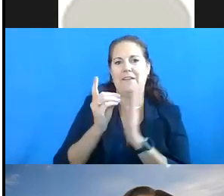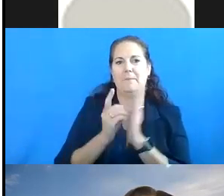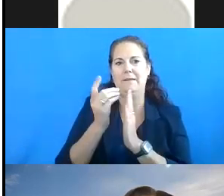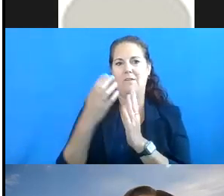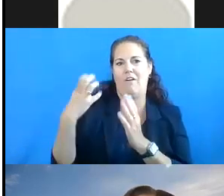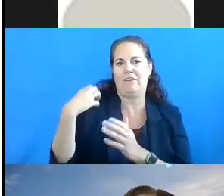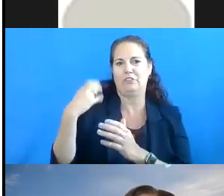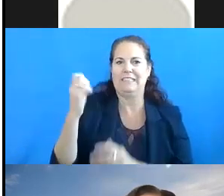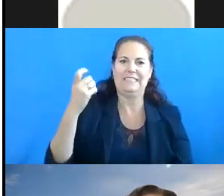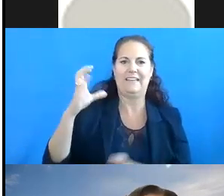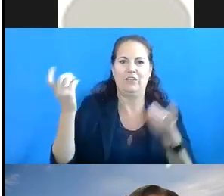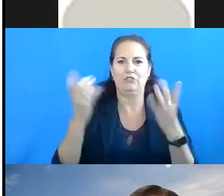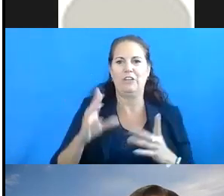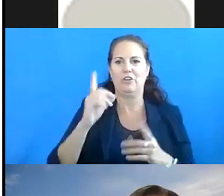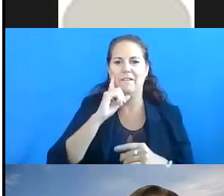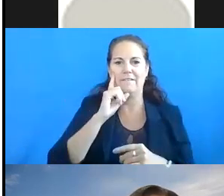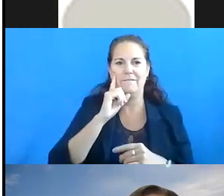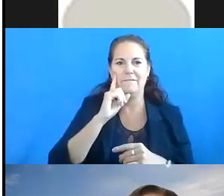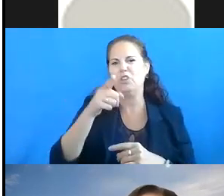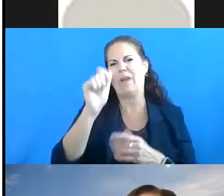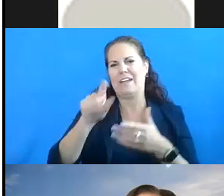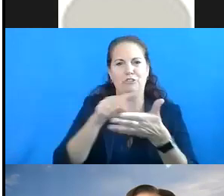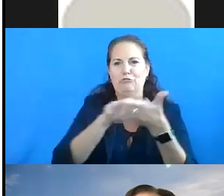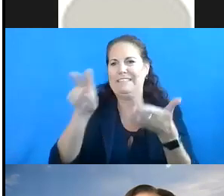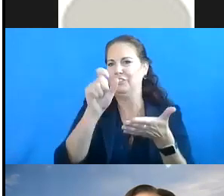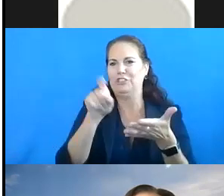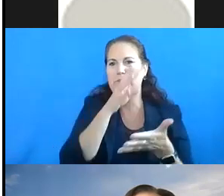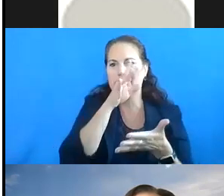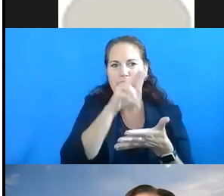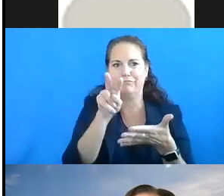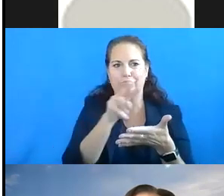executive director for the Skidegate band council and I look after our economic development here